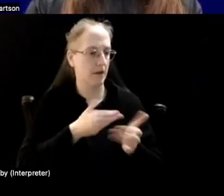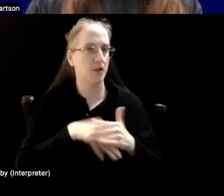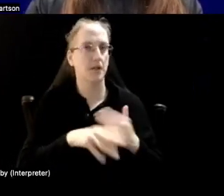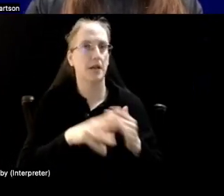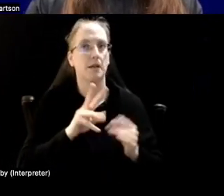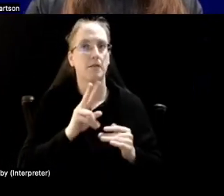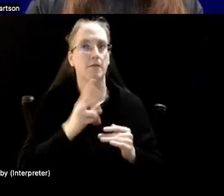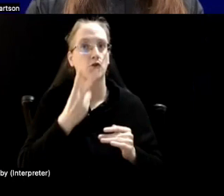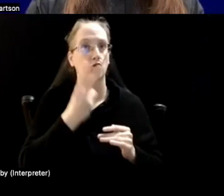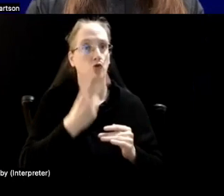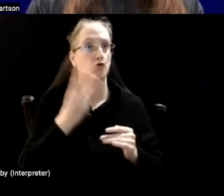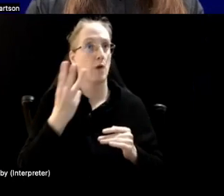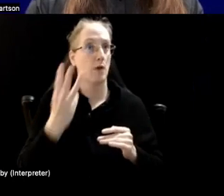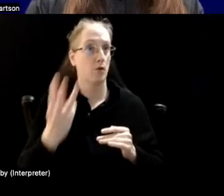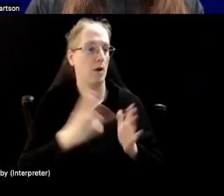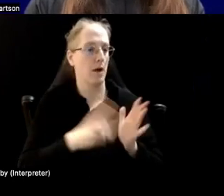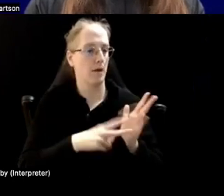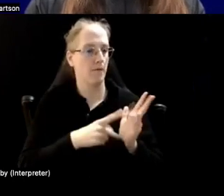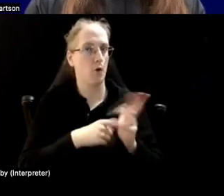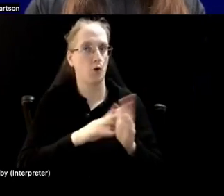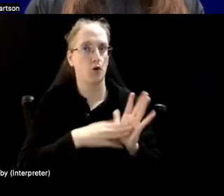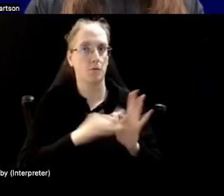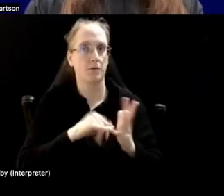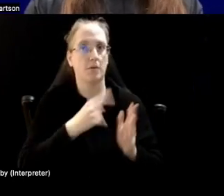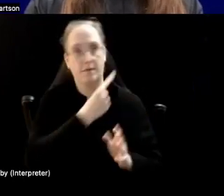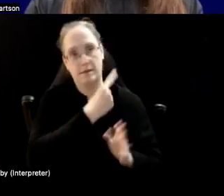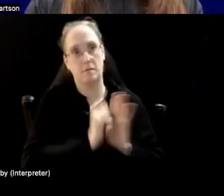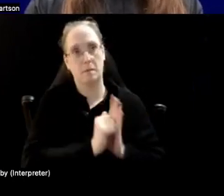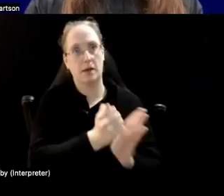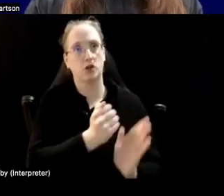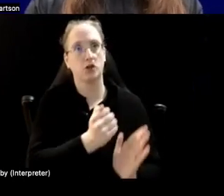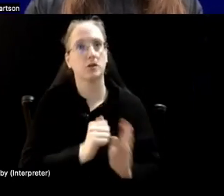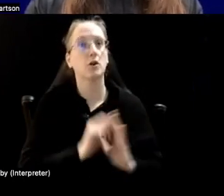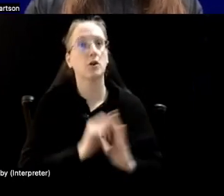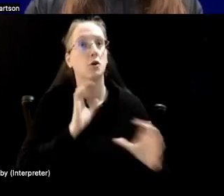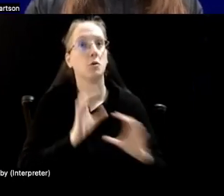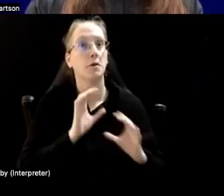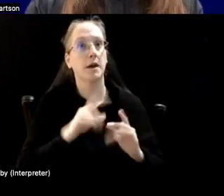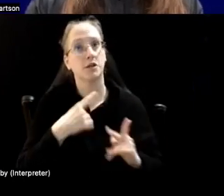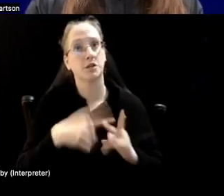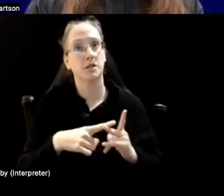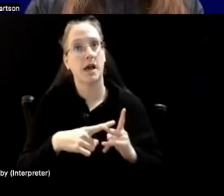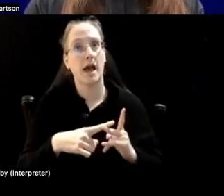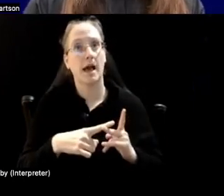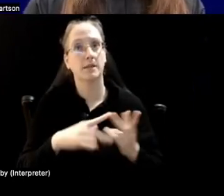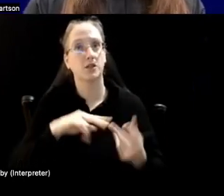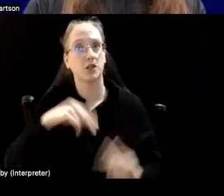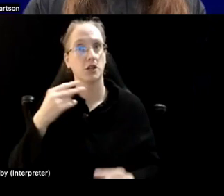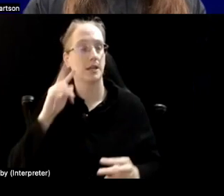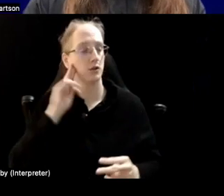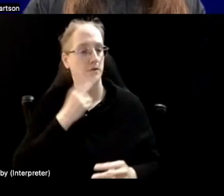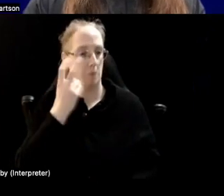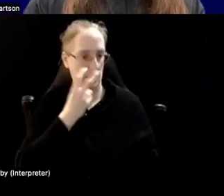of this publication, communication and congenital deafblindness. I have put the URL there. It is a resource that is disappearing fast